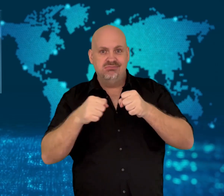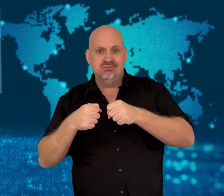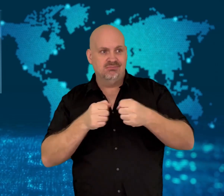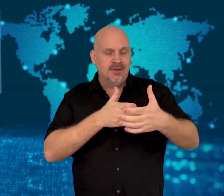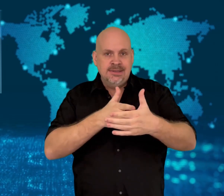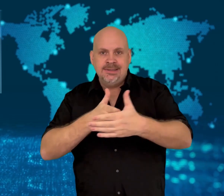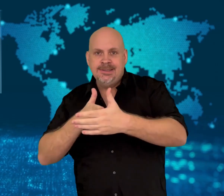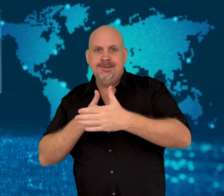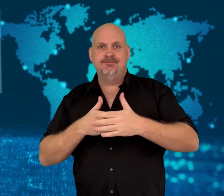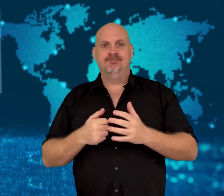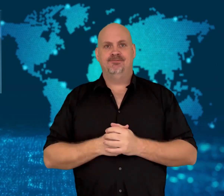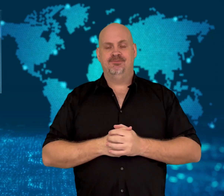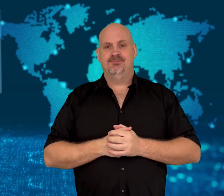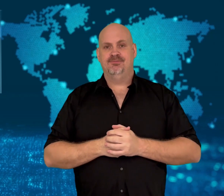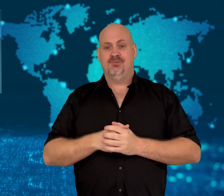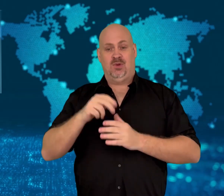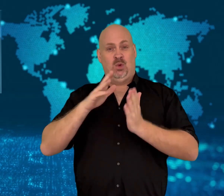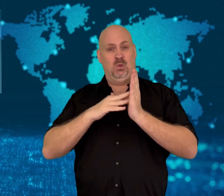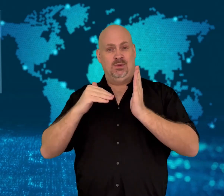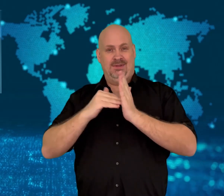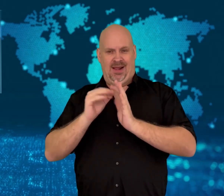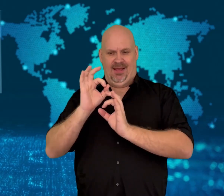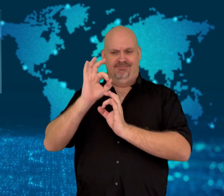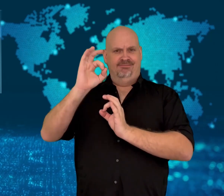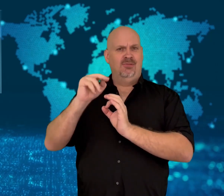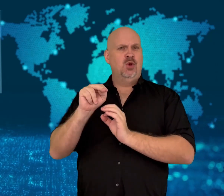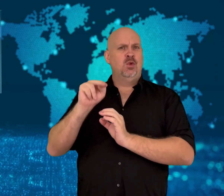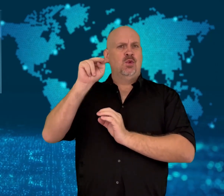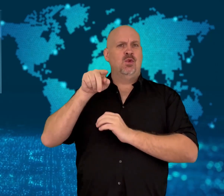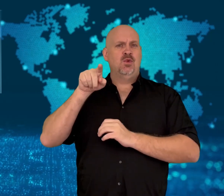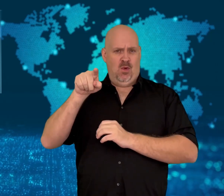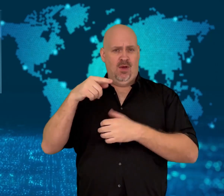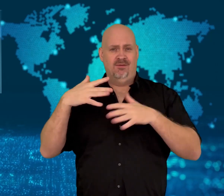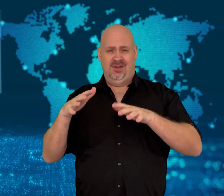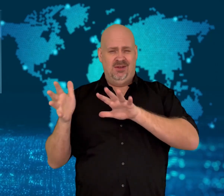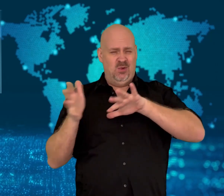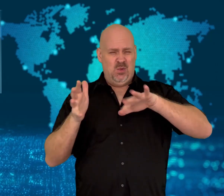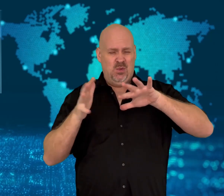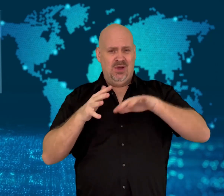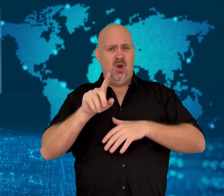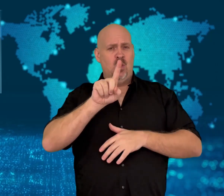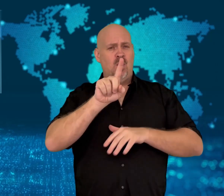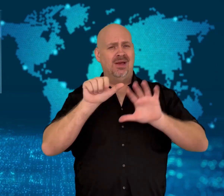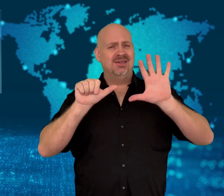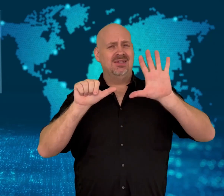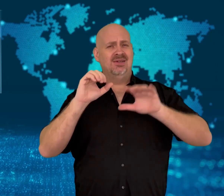Landslides, road closures, and great damage are expected.